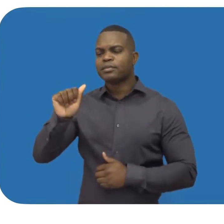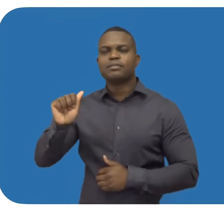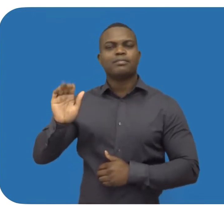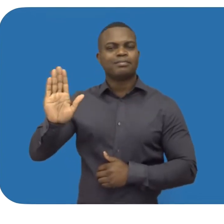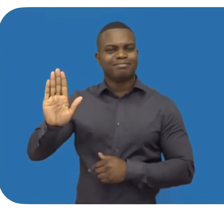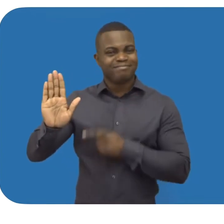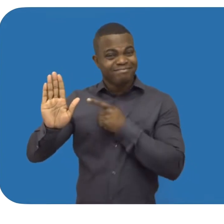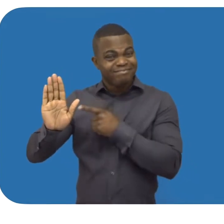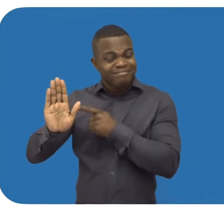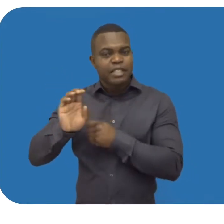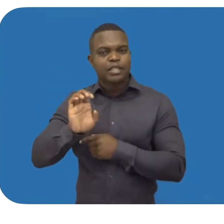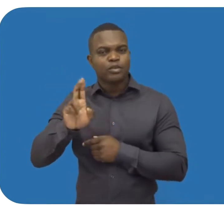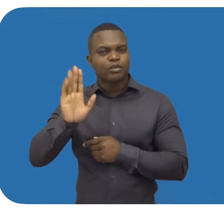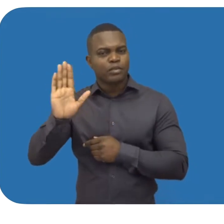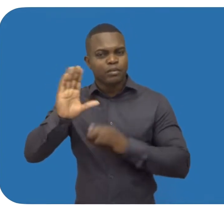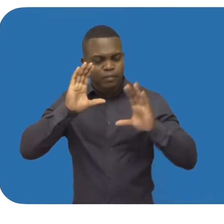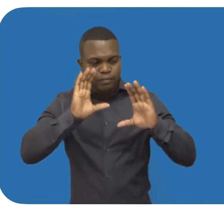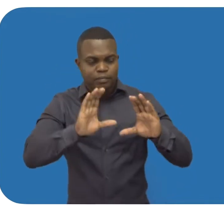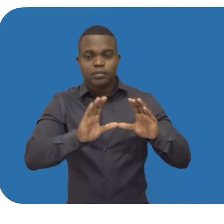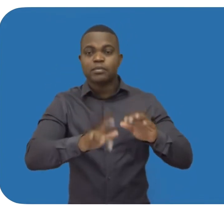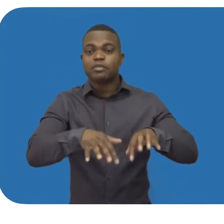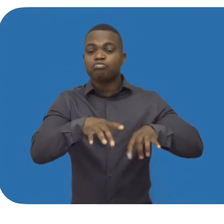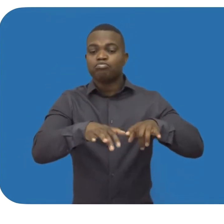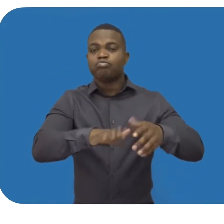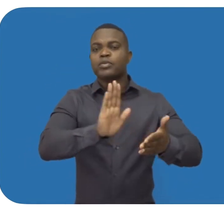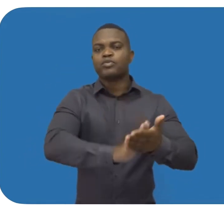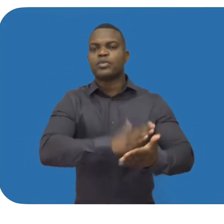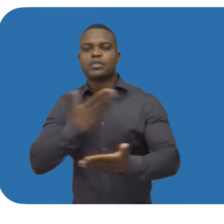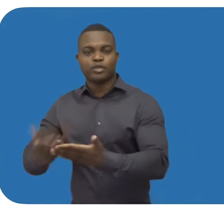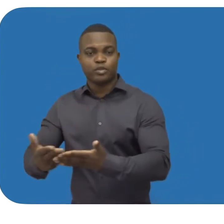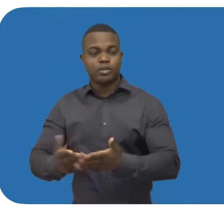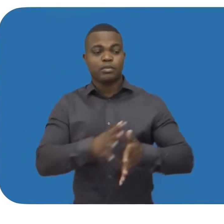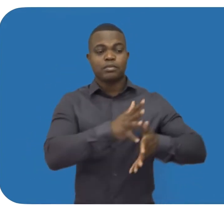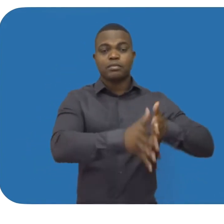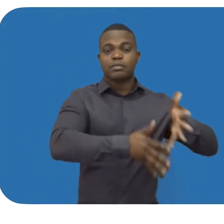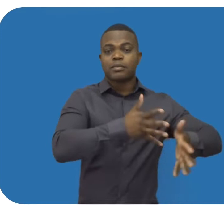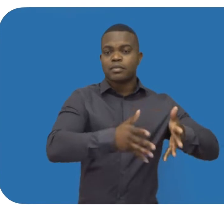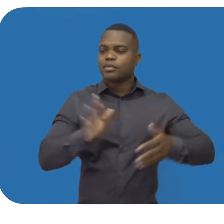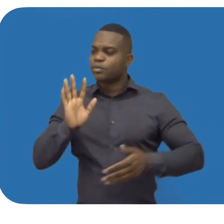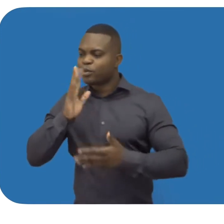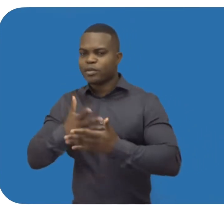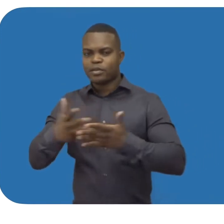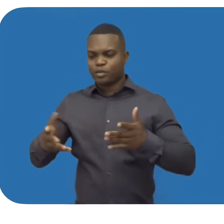an EU project working on automatic translation between the signed and spoken languages of Europe,